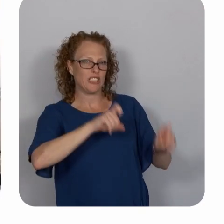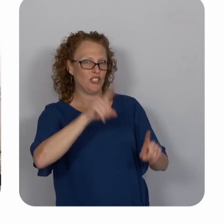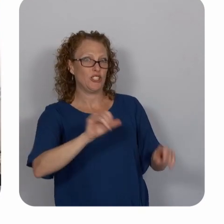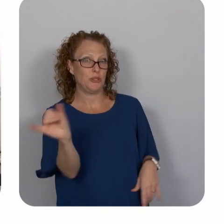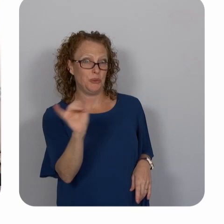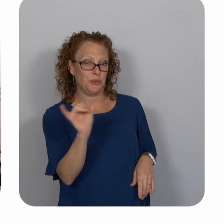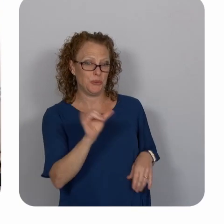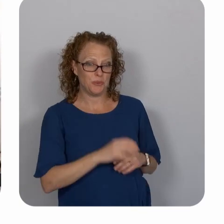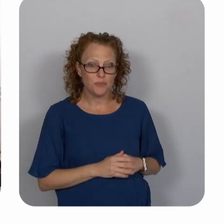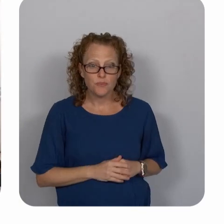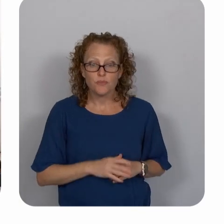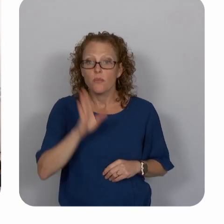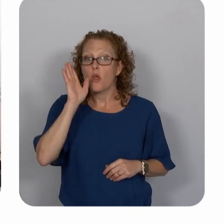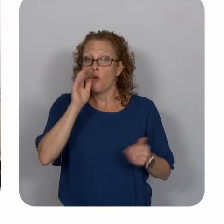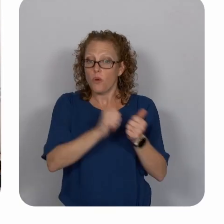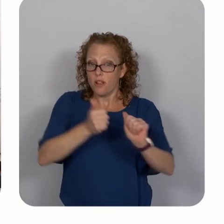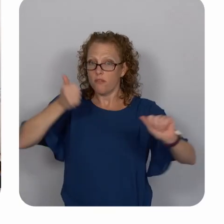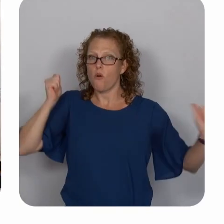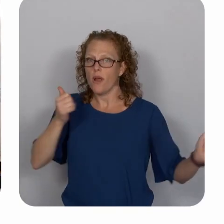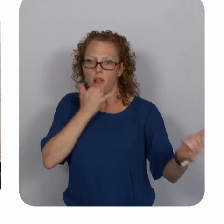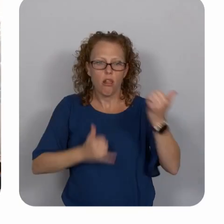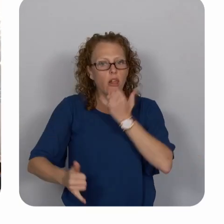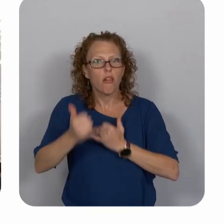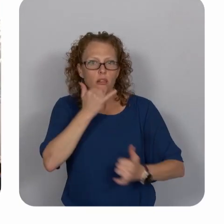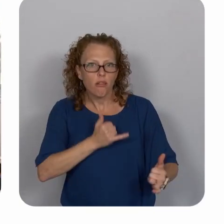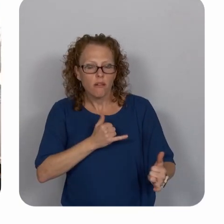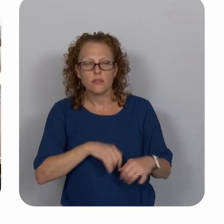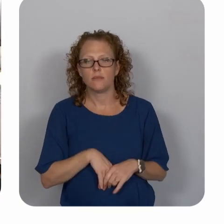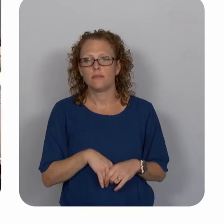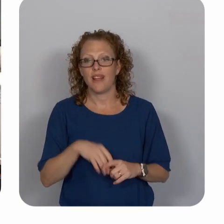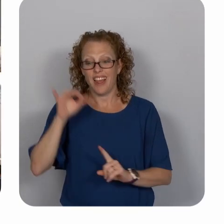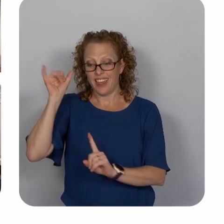We find that the search plugins can really improve the quality and